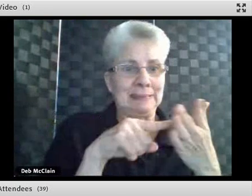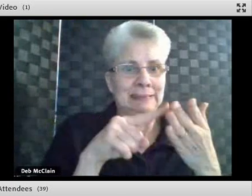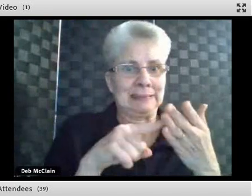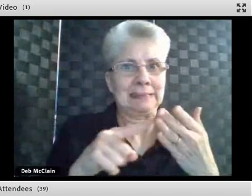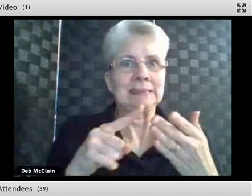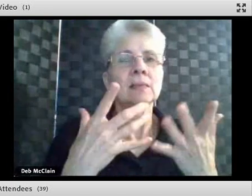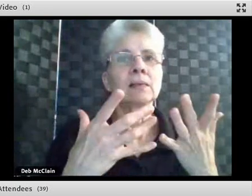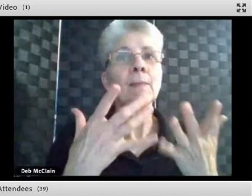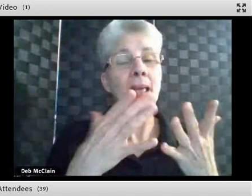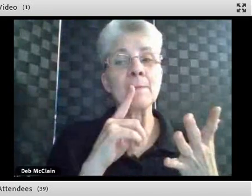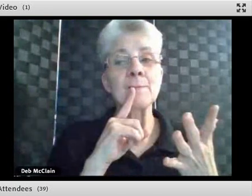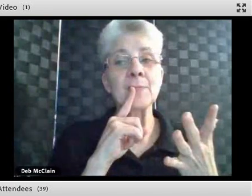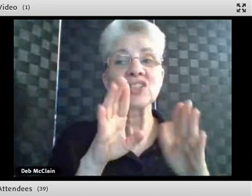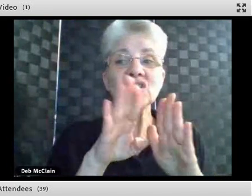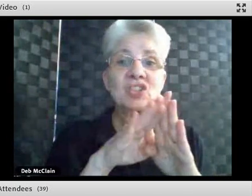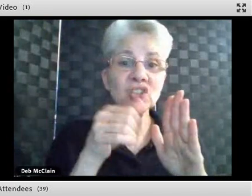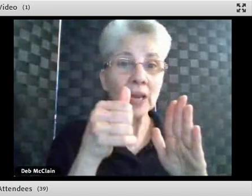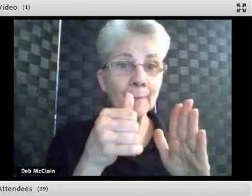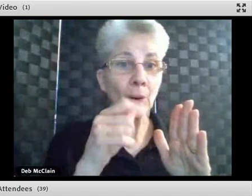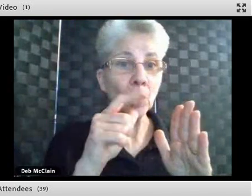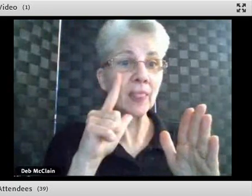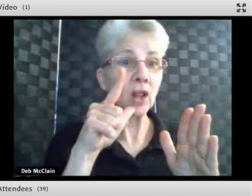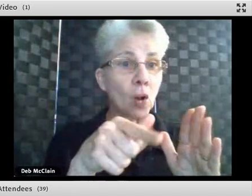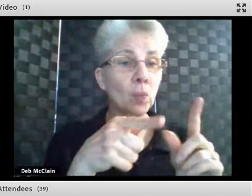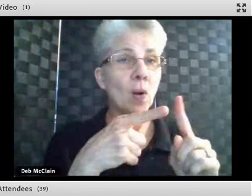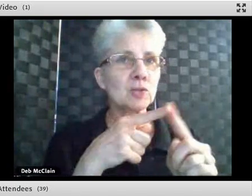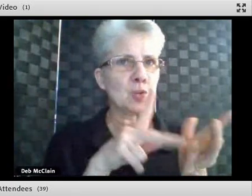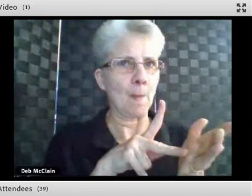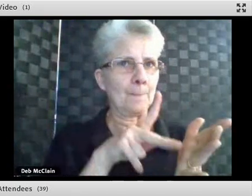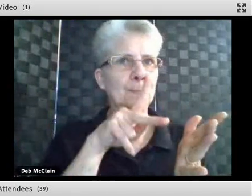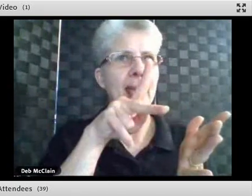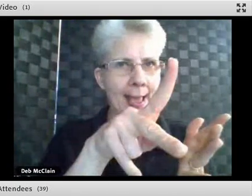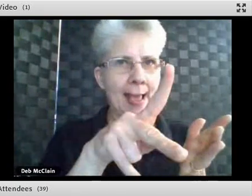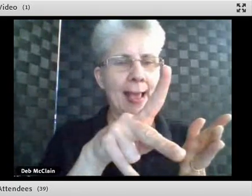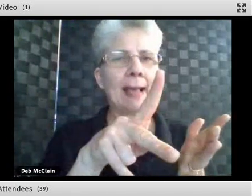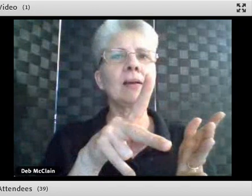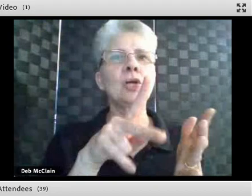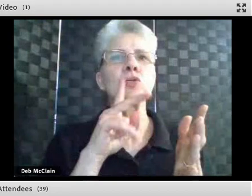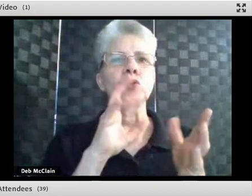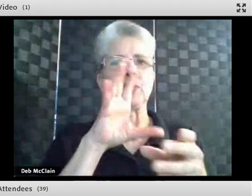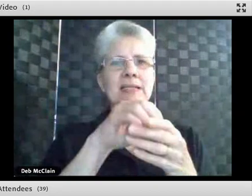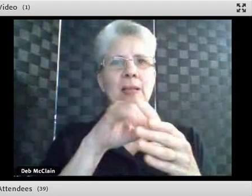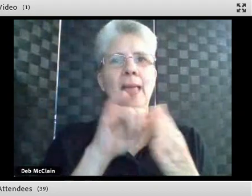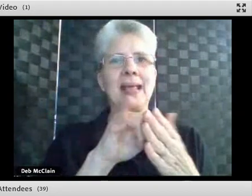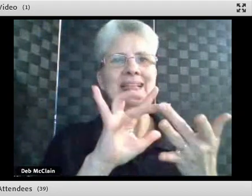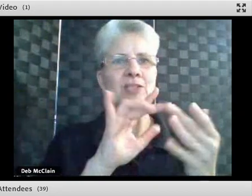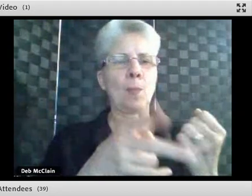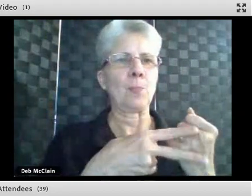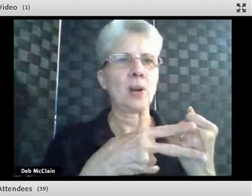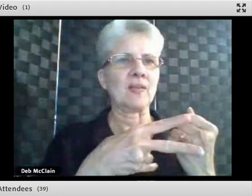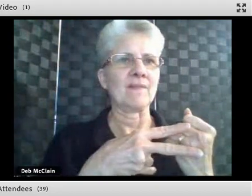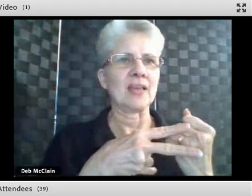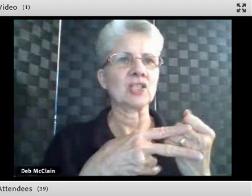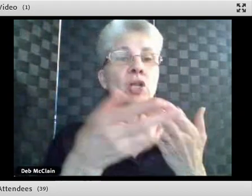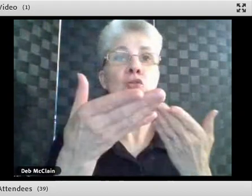It might actually be cheaper in the long run to pay to participate in a digital preservation service